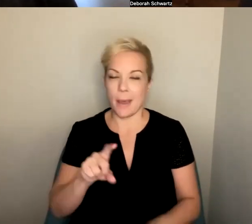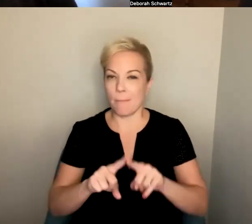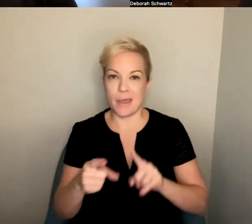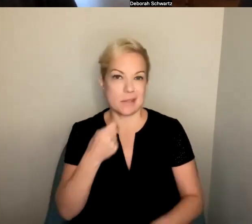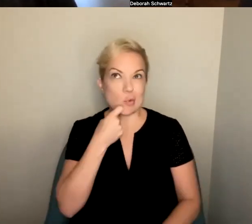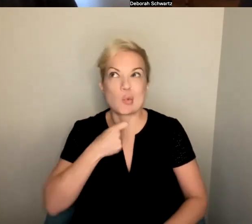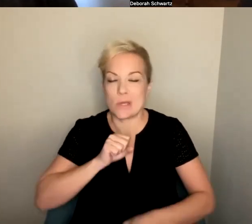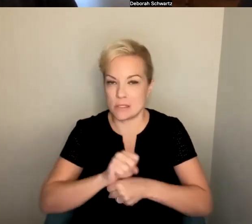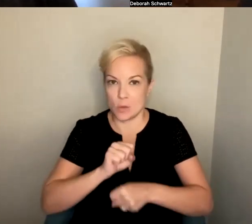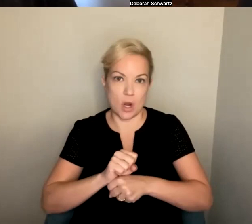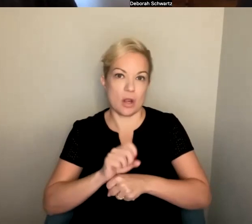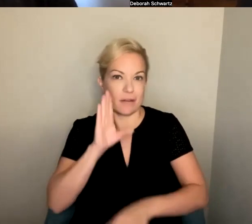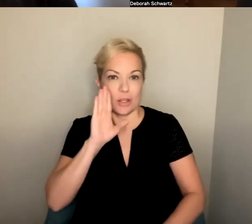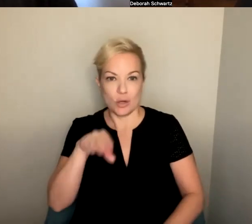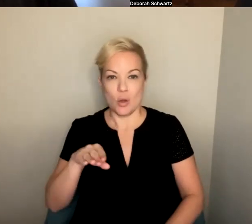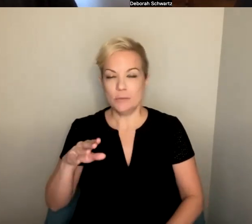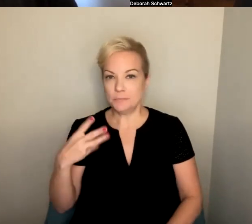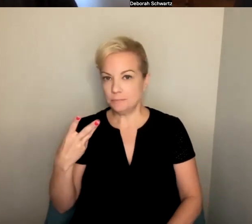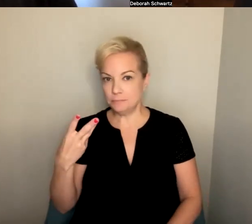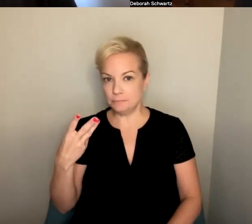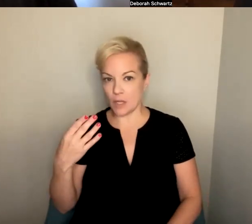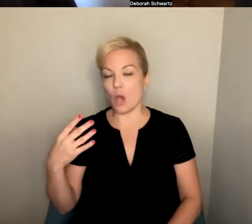of the American Indian on the Washington mall is a example where there was a lot